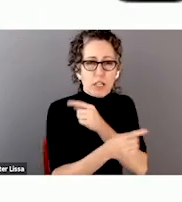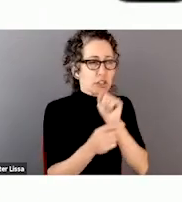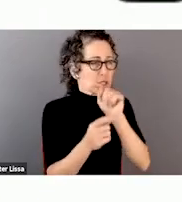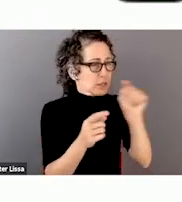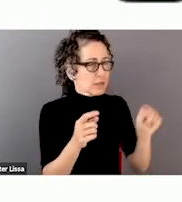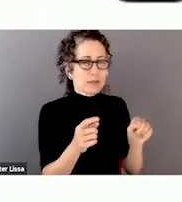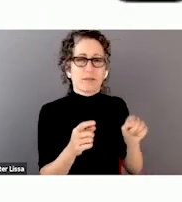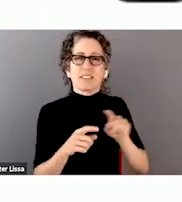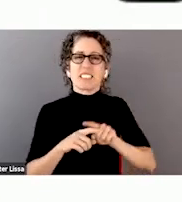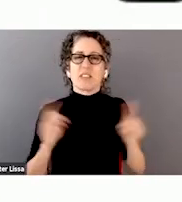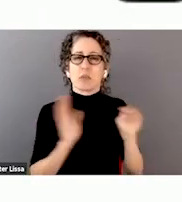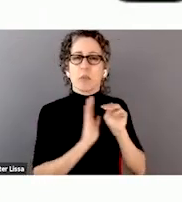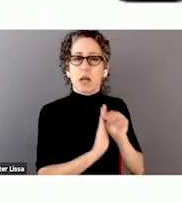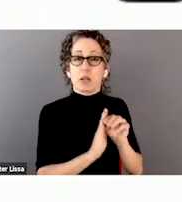to leverage human expertise.